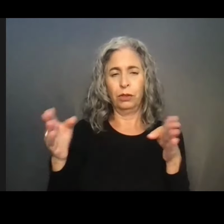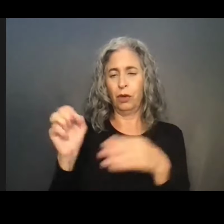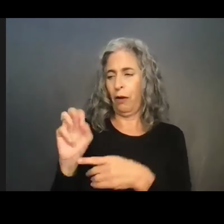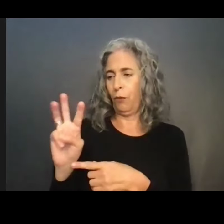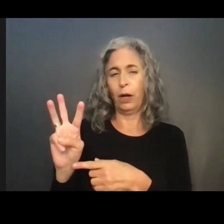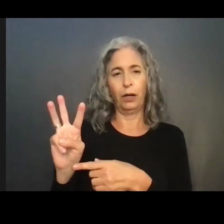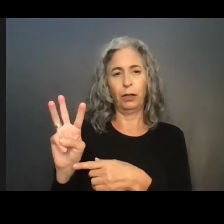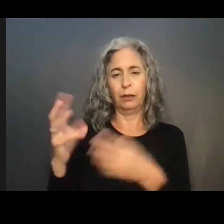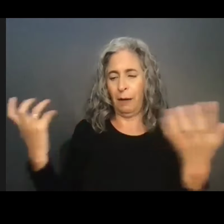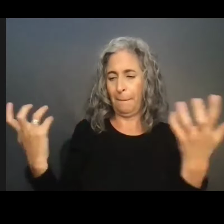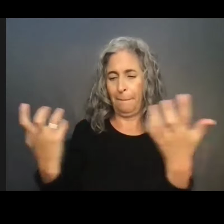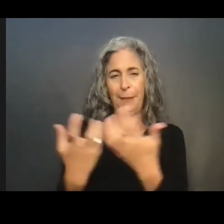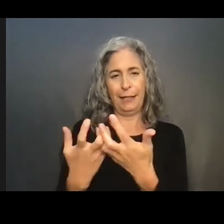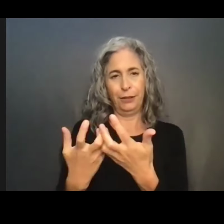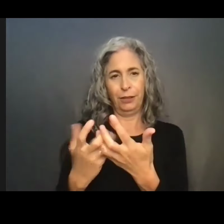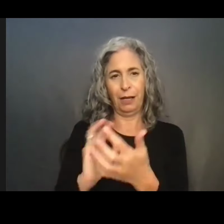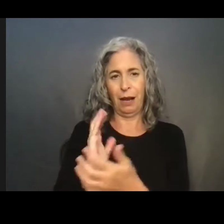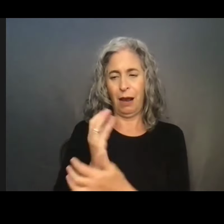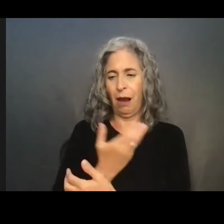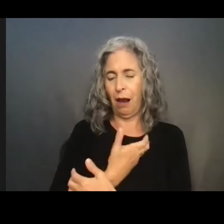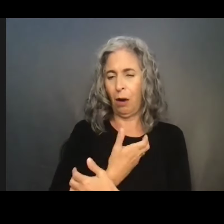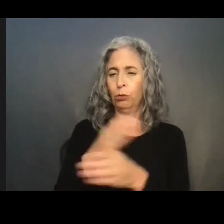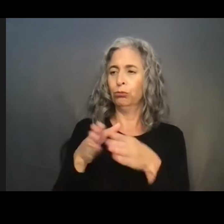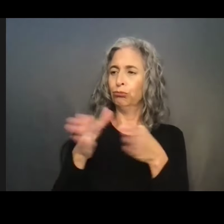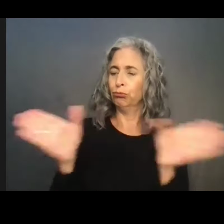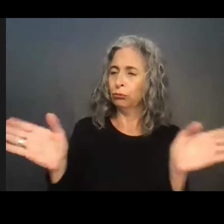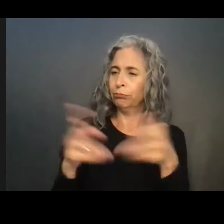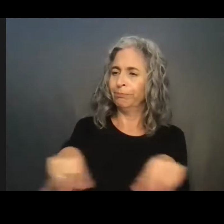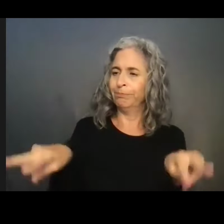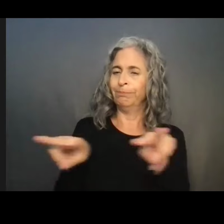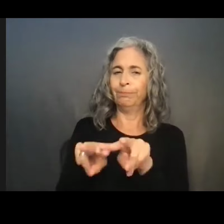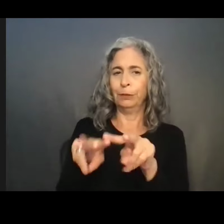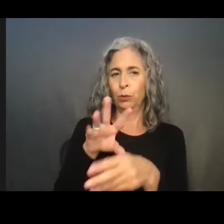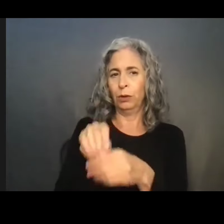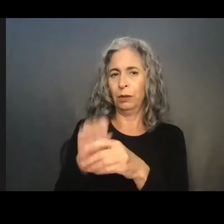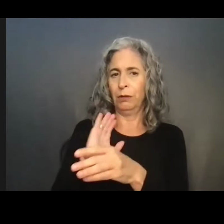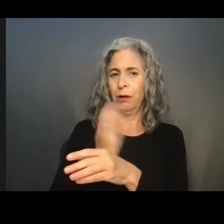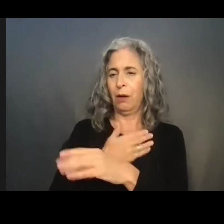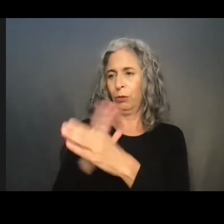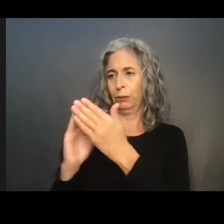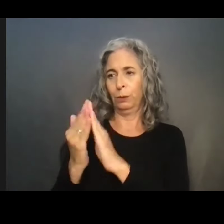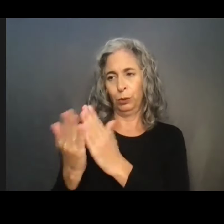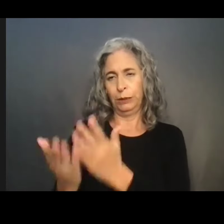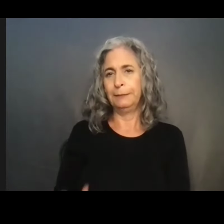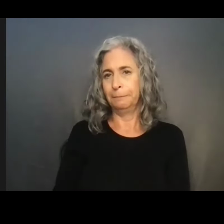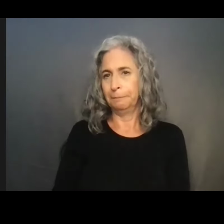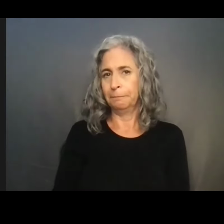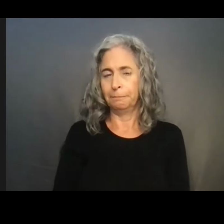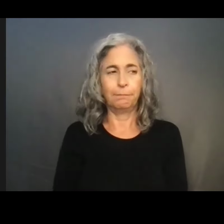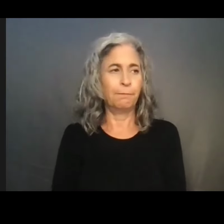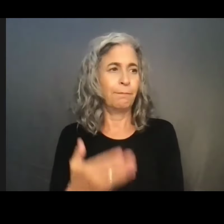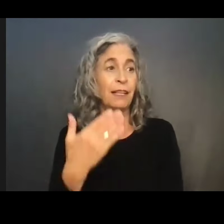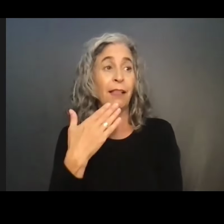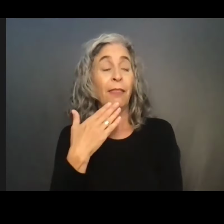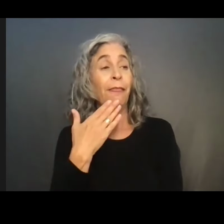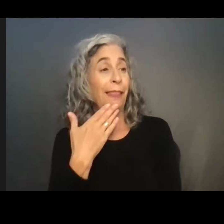matches our general values as a community. >> MALCOLM MIESTRELL: Thank you. And we're getting